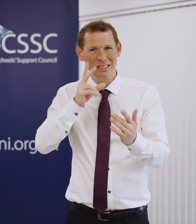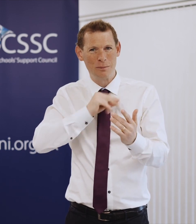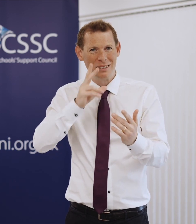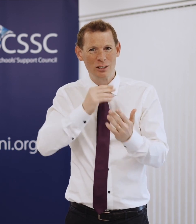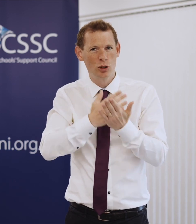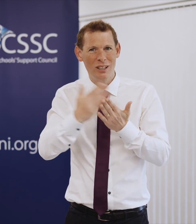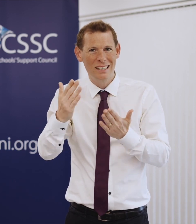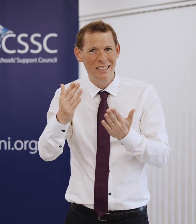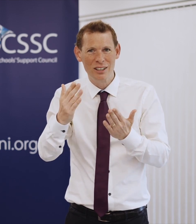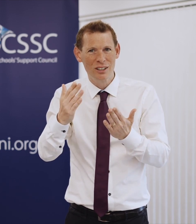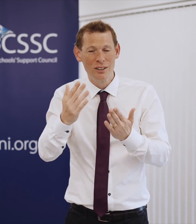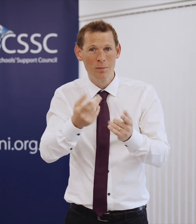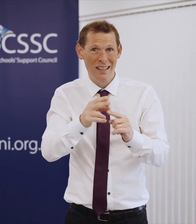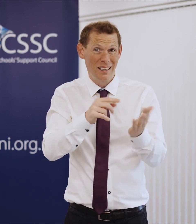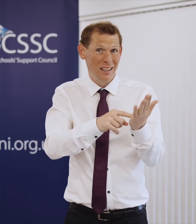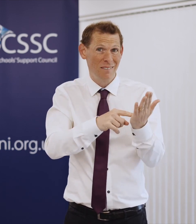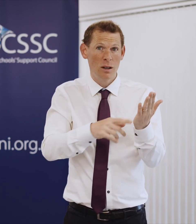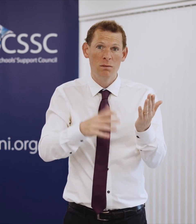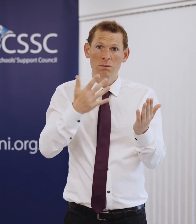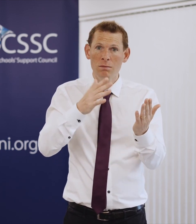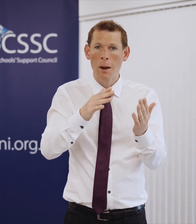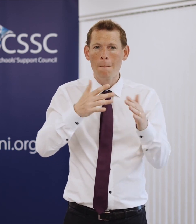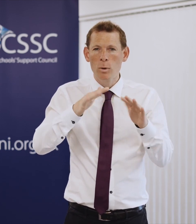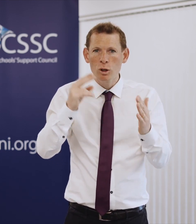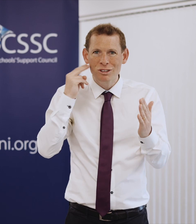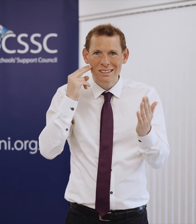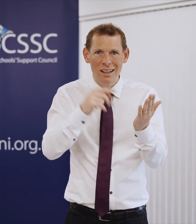guessing what the word sounds like. That's why their speech isn't going to be clear.